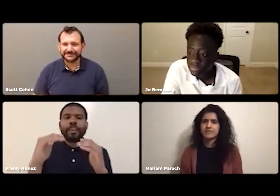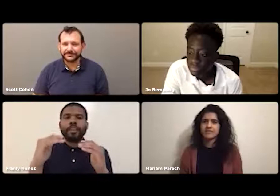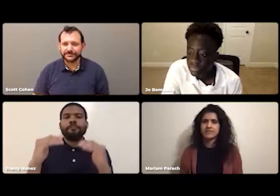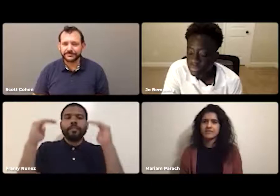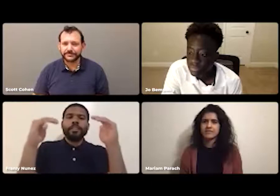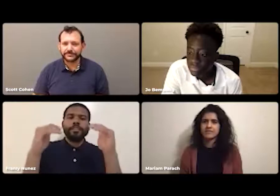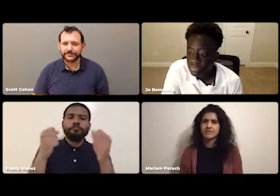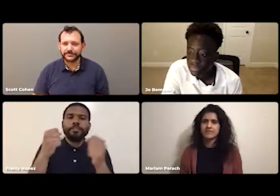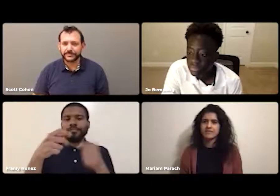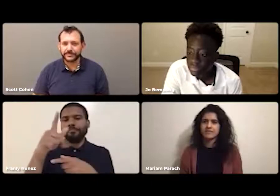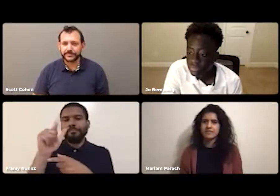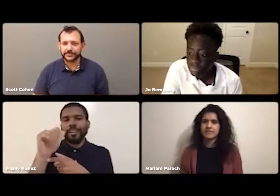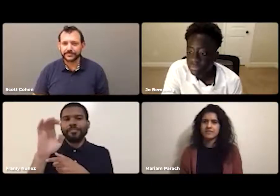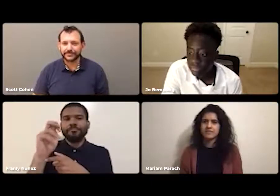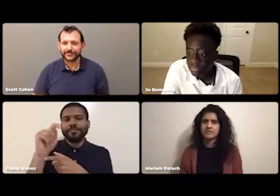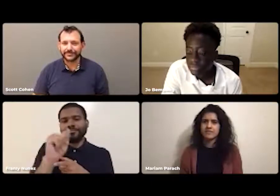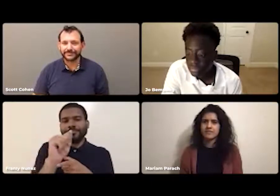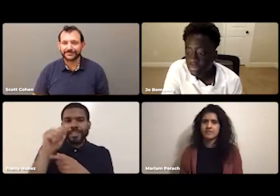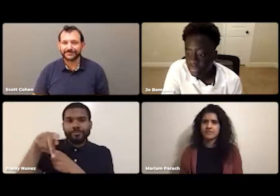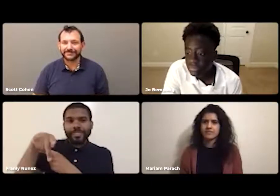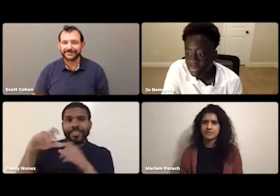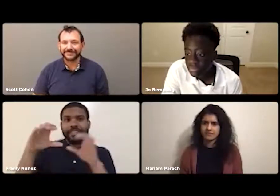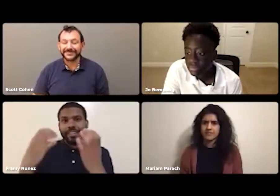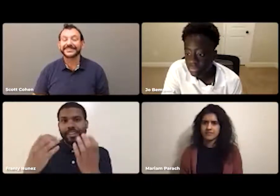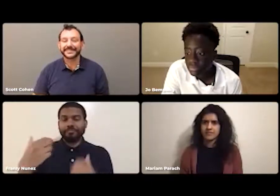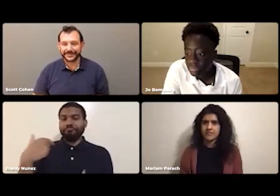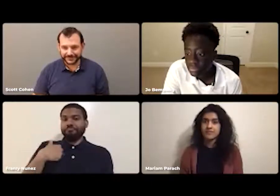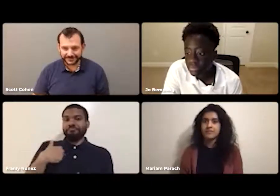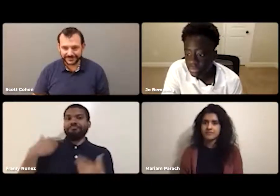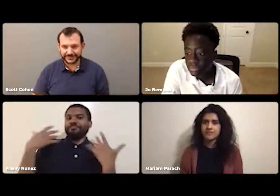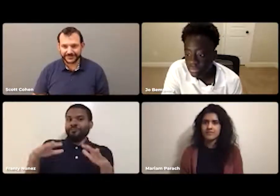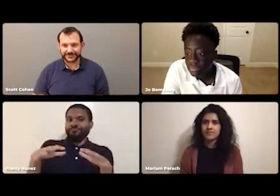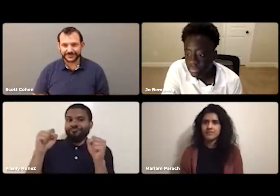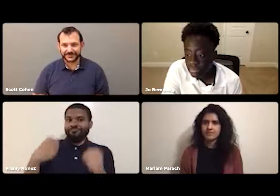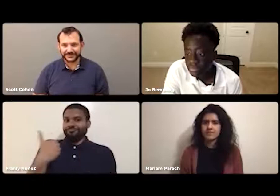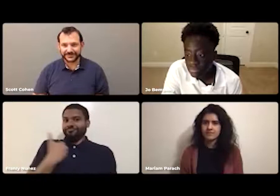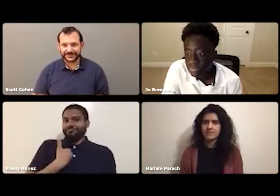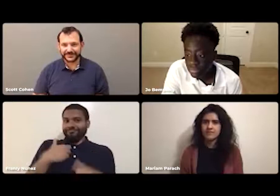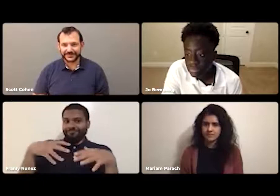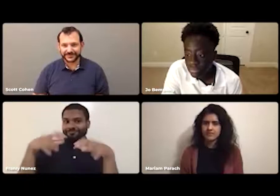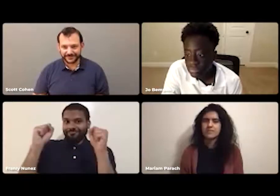I want to mention how critical those AP, advanced placement, classes are.